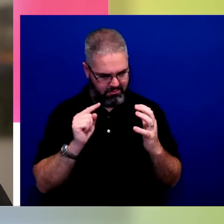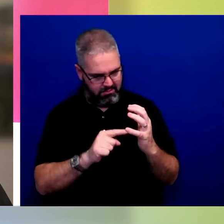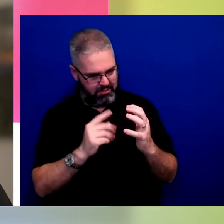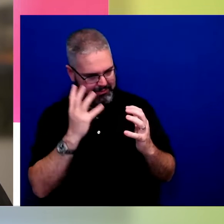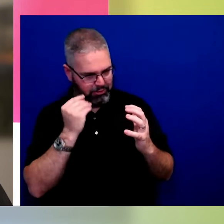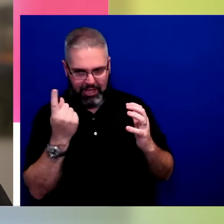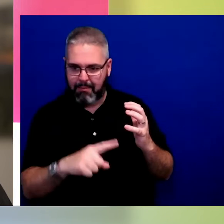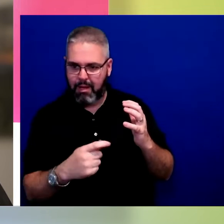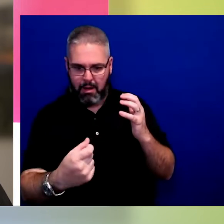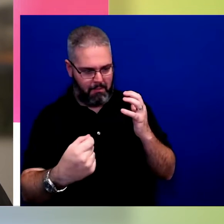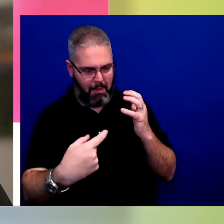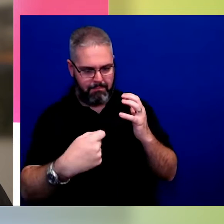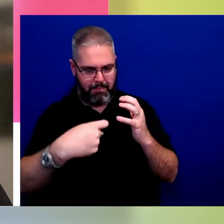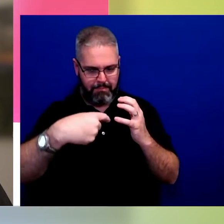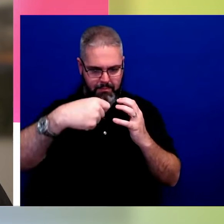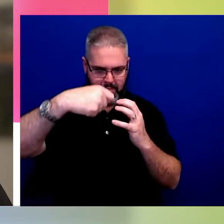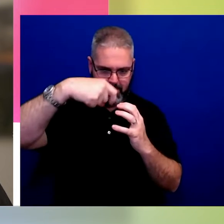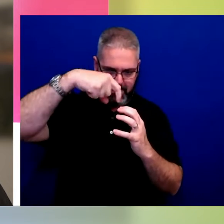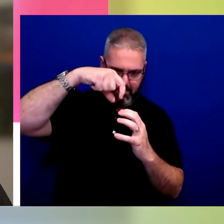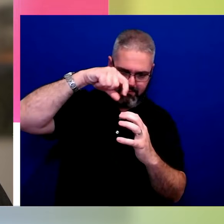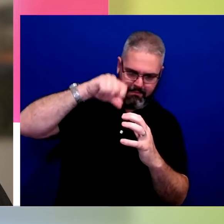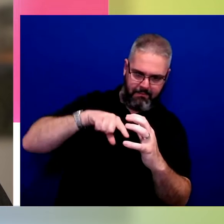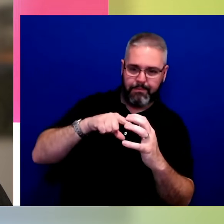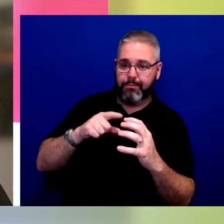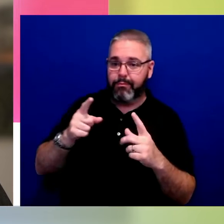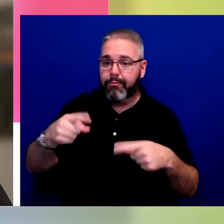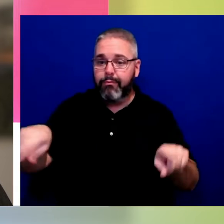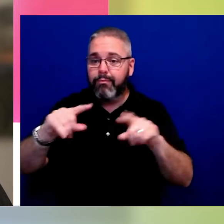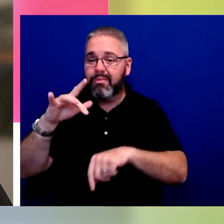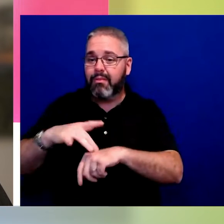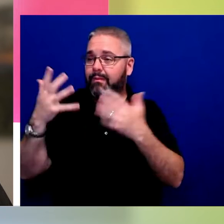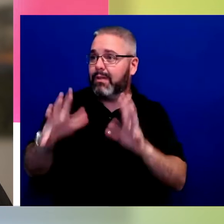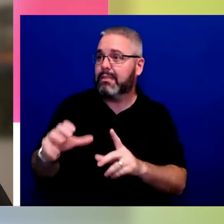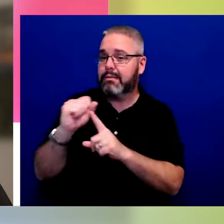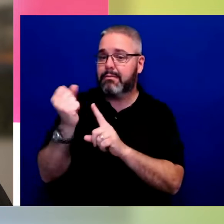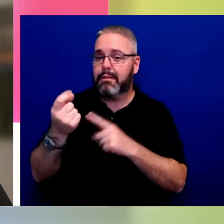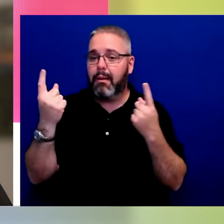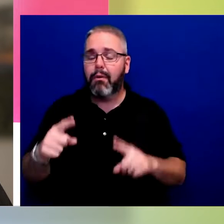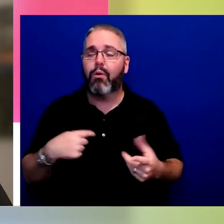I'm sure everyone has been in that situation when you are listening to a song